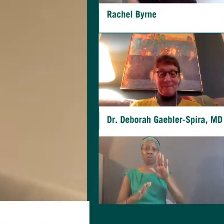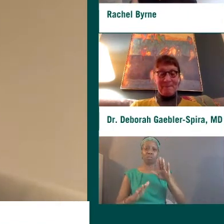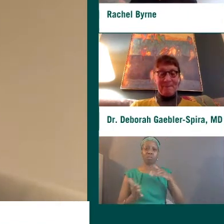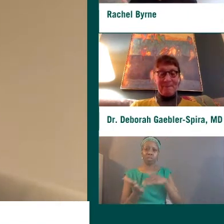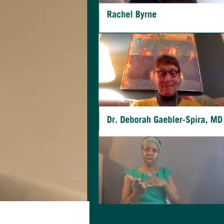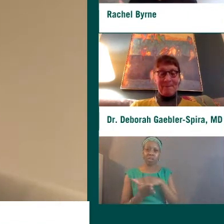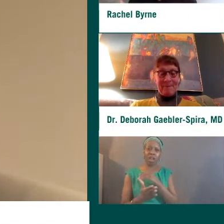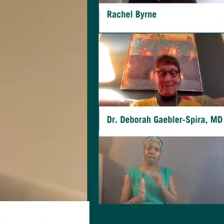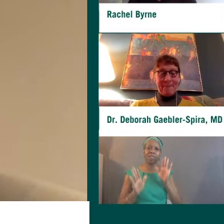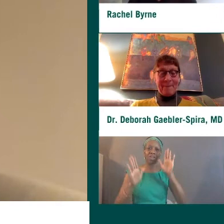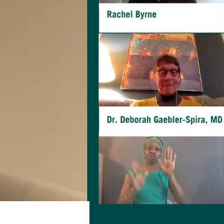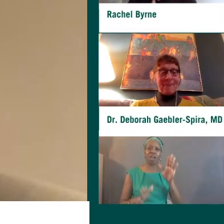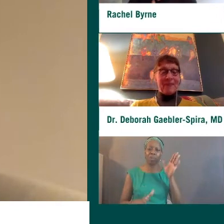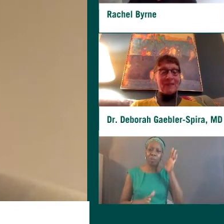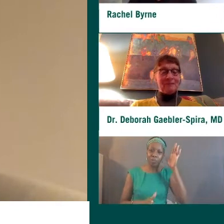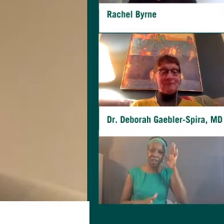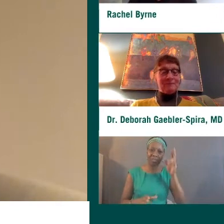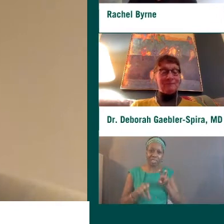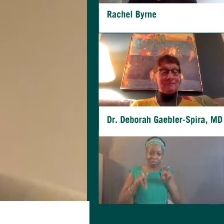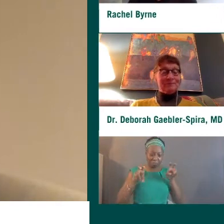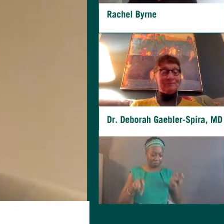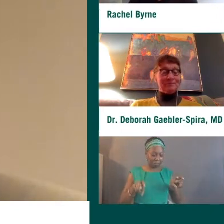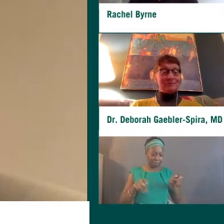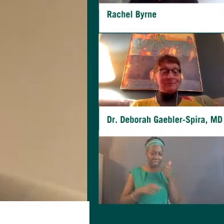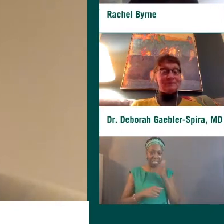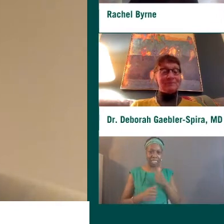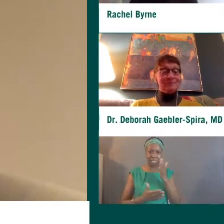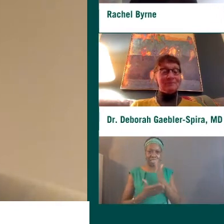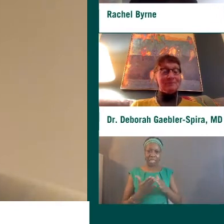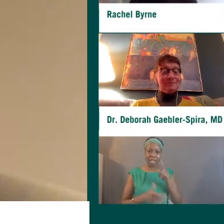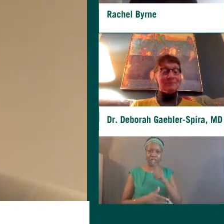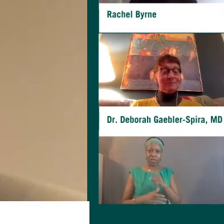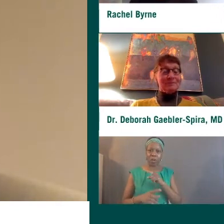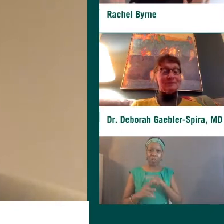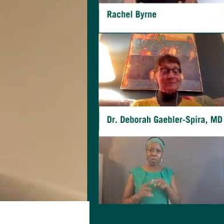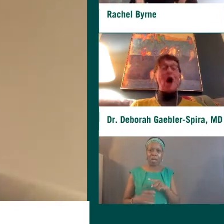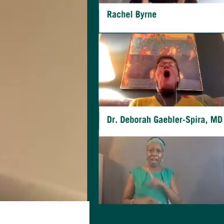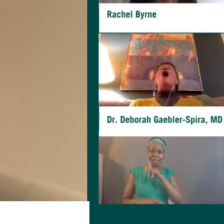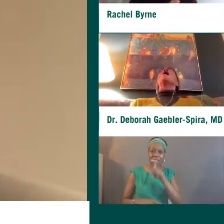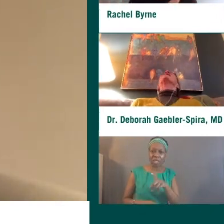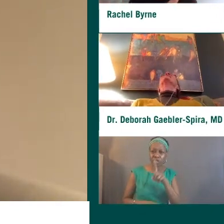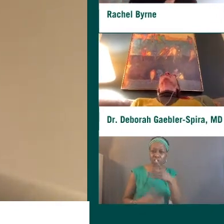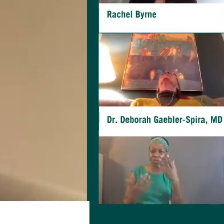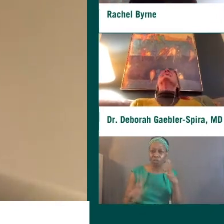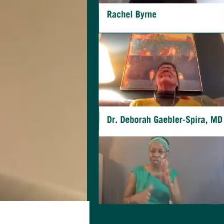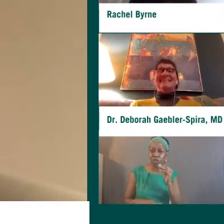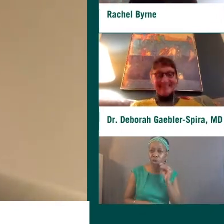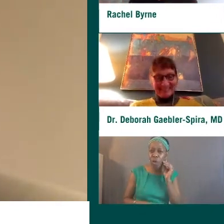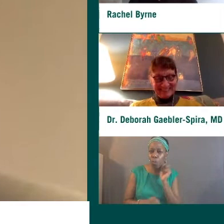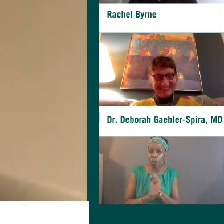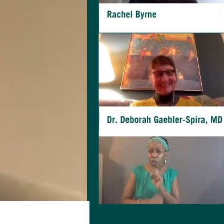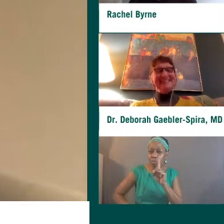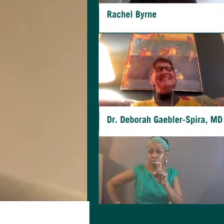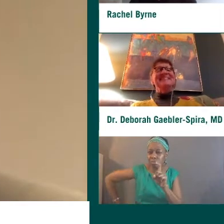So I do have to ask one question now because Dr. Gaebler did mention, do you do your homework? Because that was the priorities,